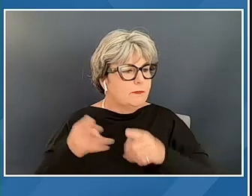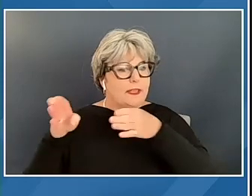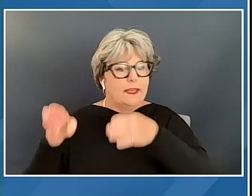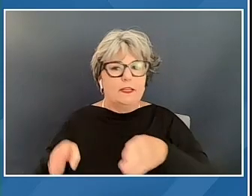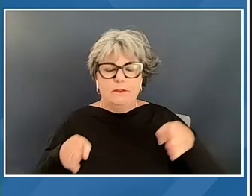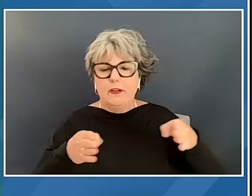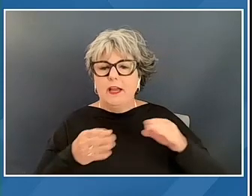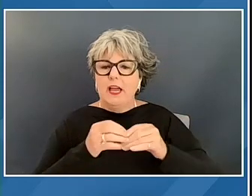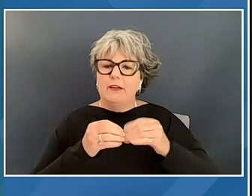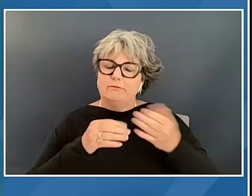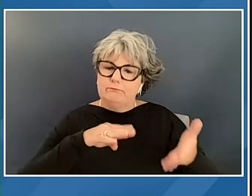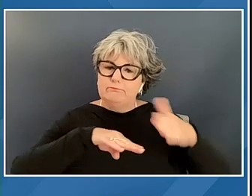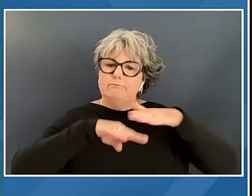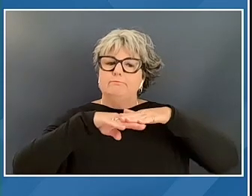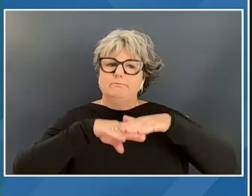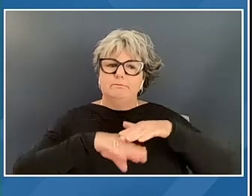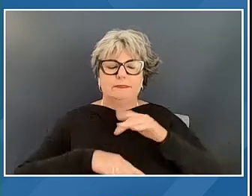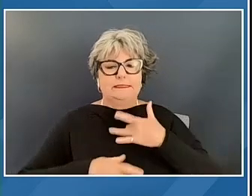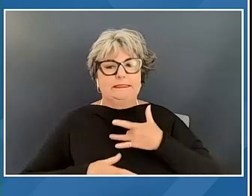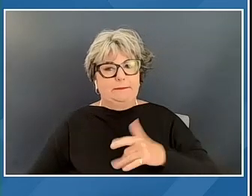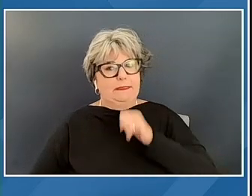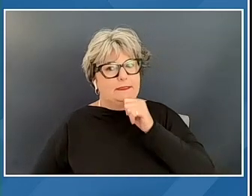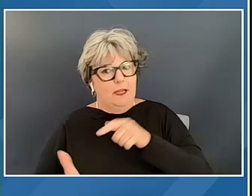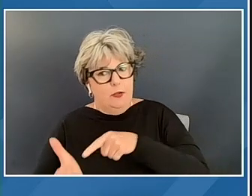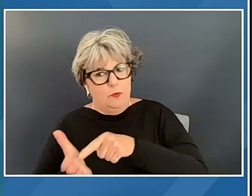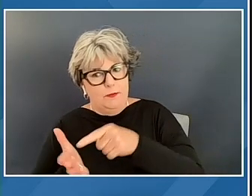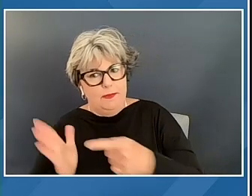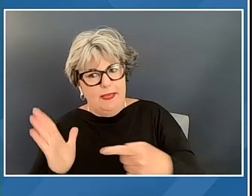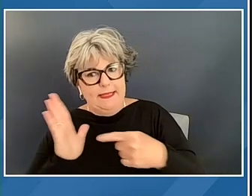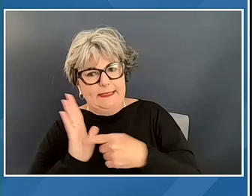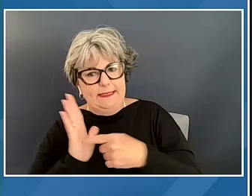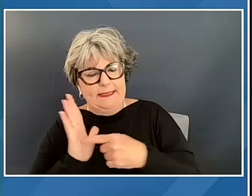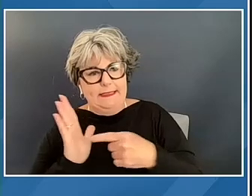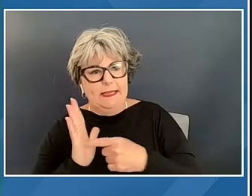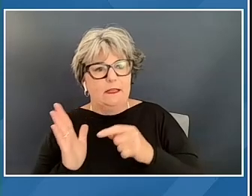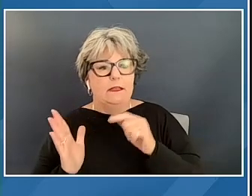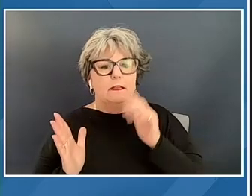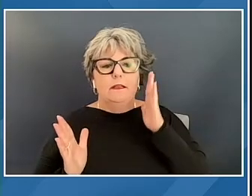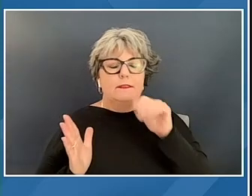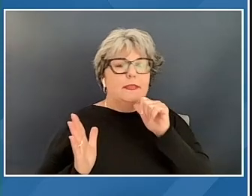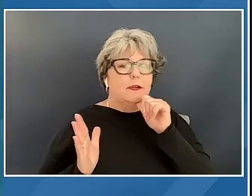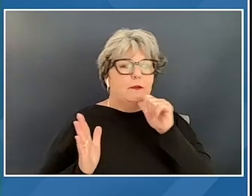aren't likely to repay debt really aren't going to be that impacted by waivers a